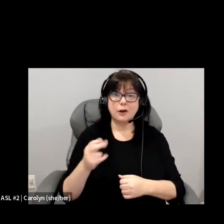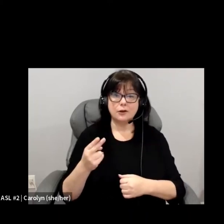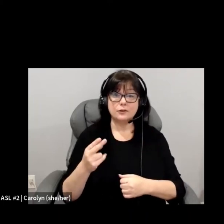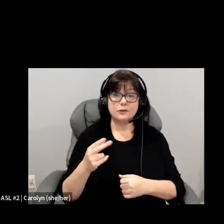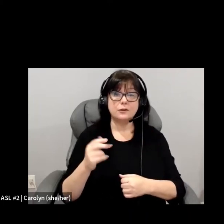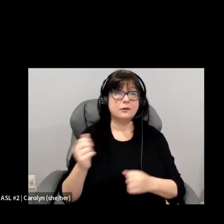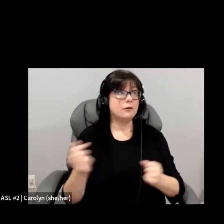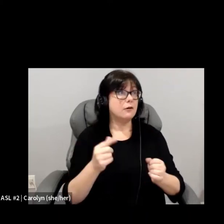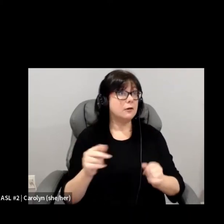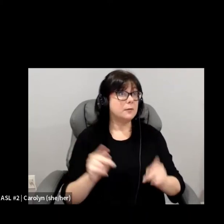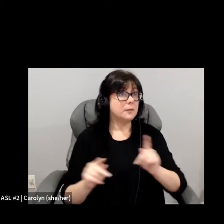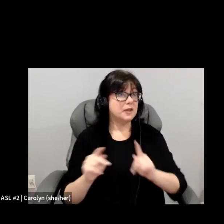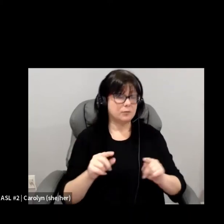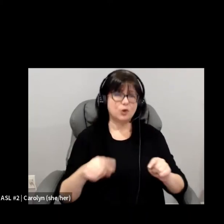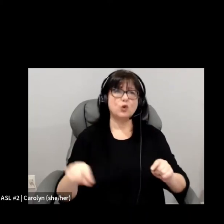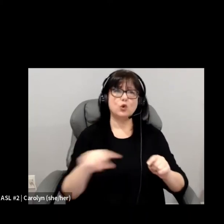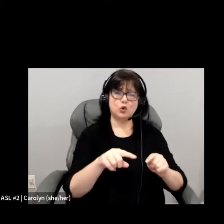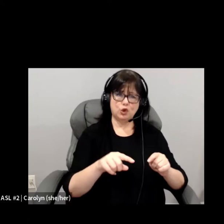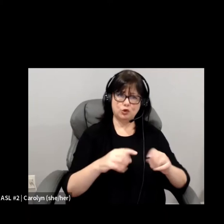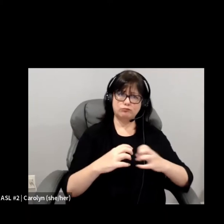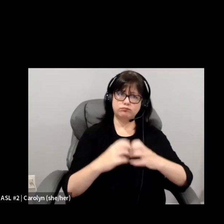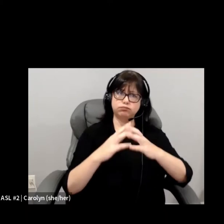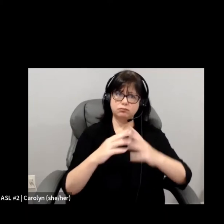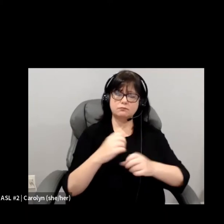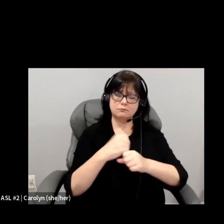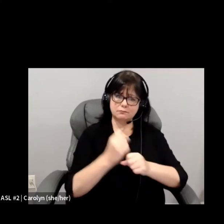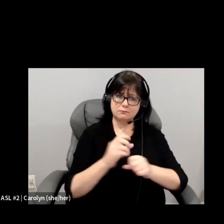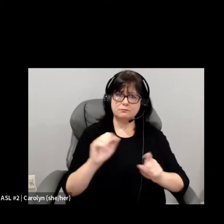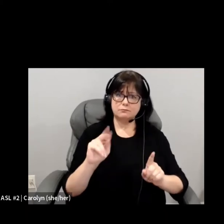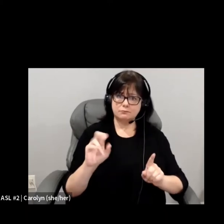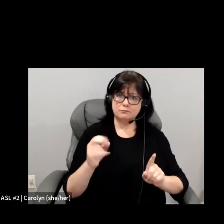I WILL REMEMBER THE YEARS FONDLY AND LOOK FORWARD TO THE POSITIVE IMPACT WE'LL SEE FROM